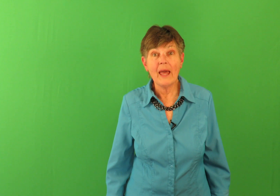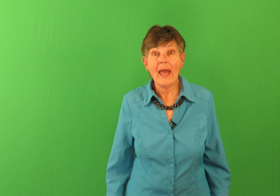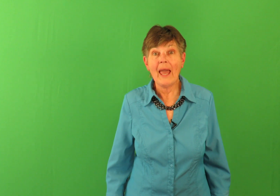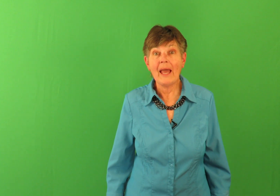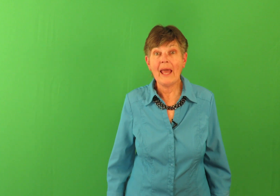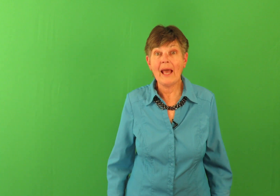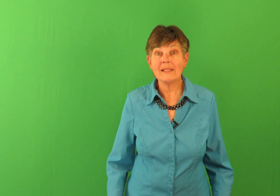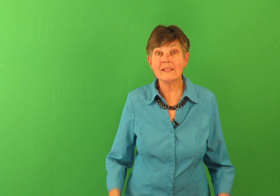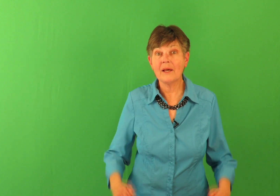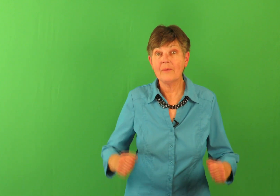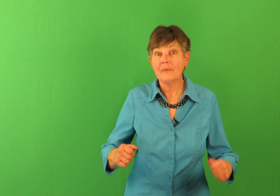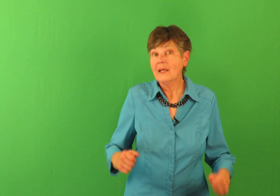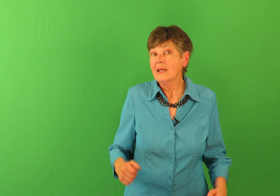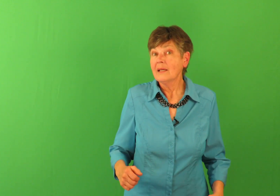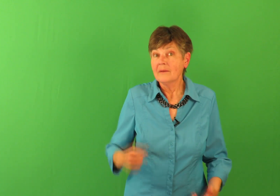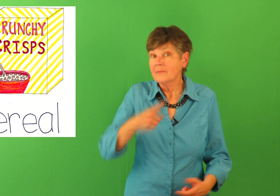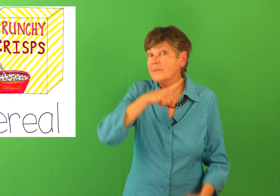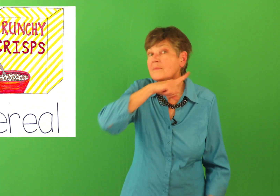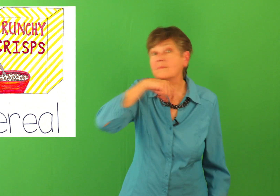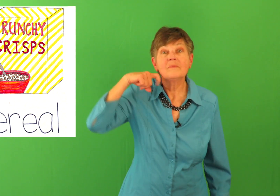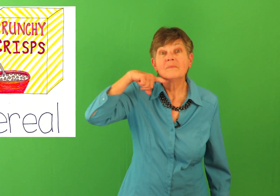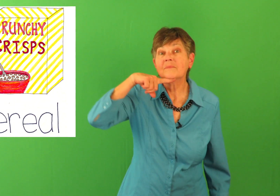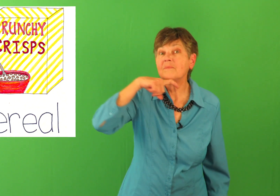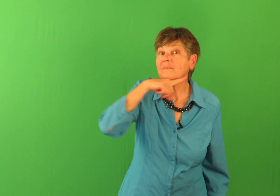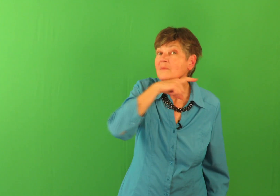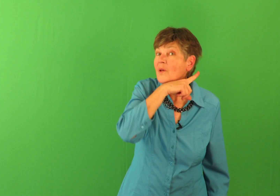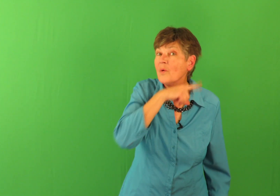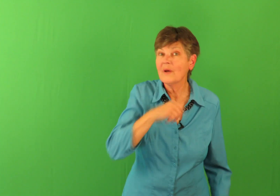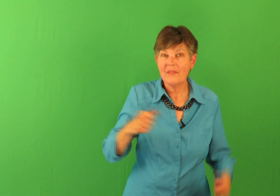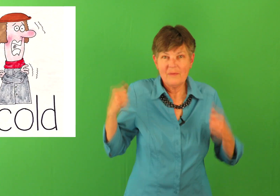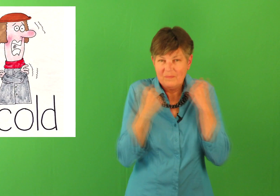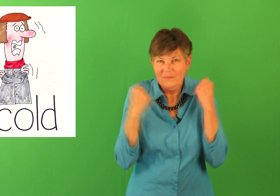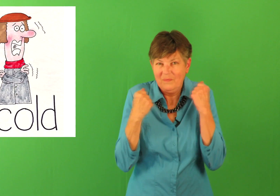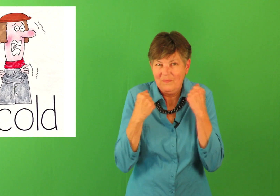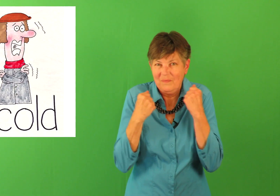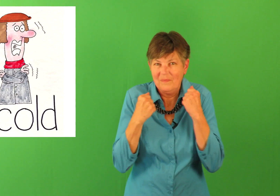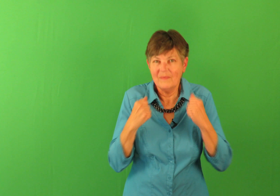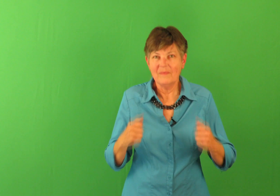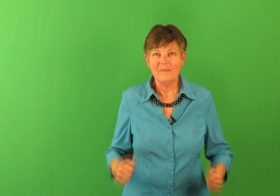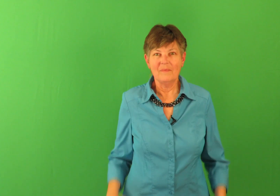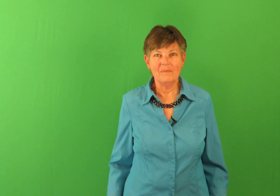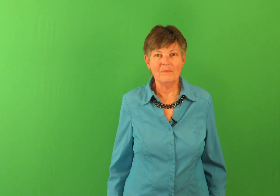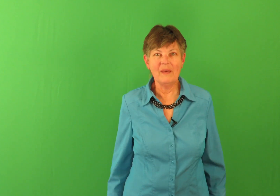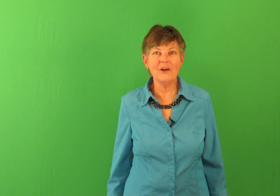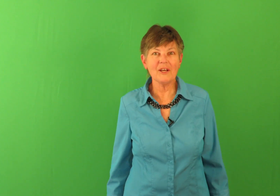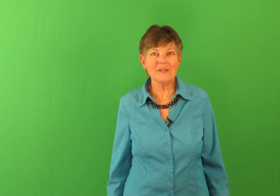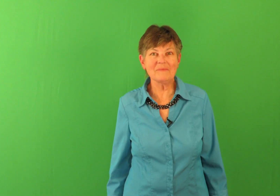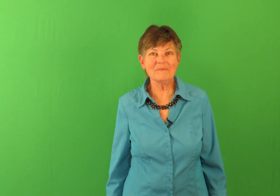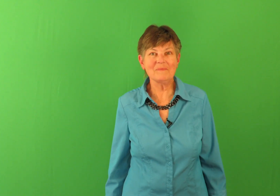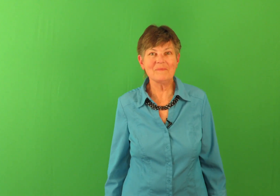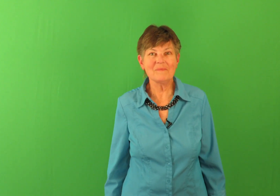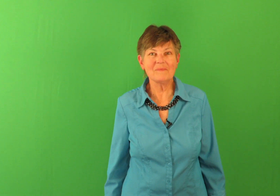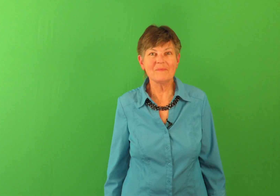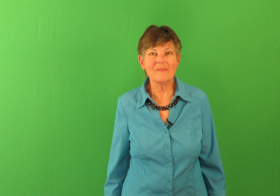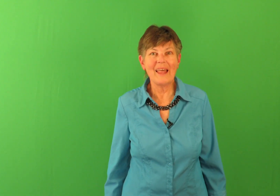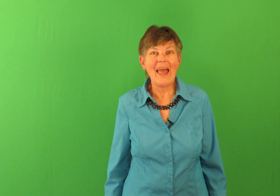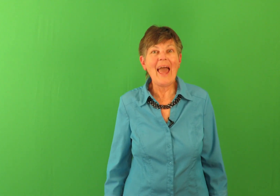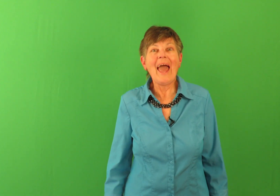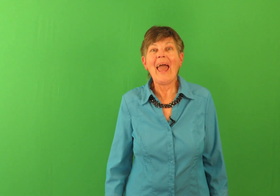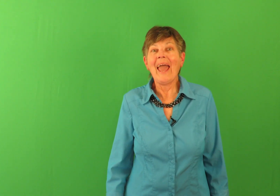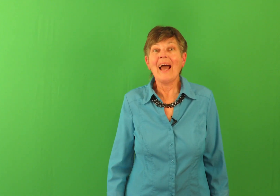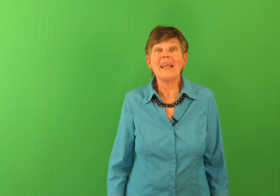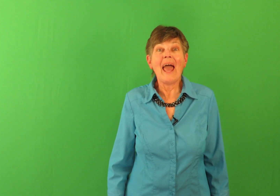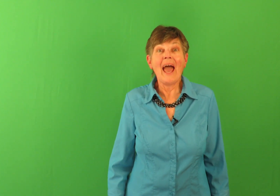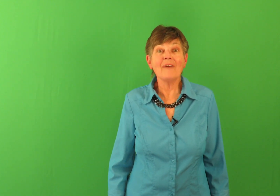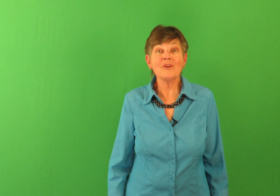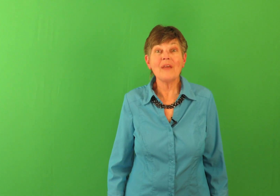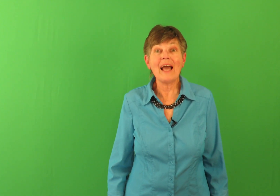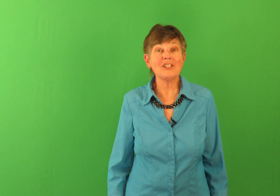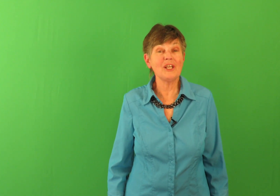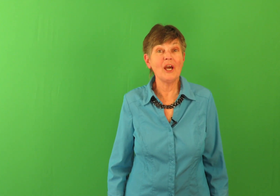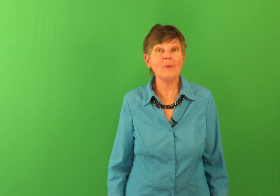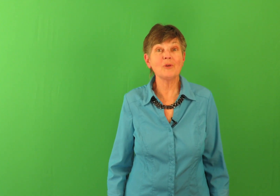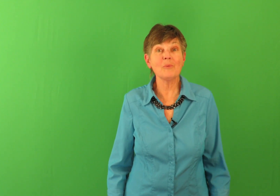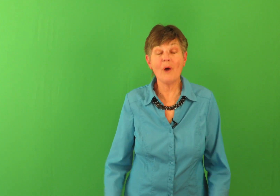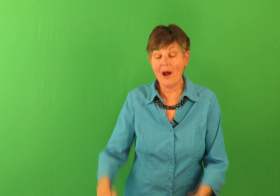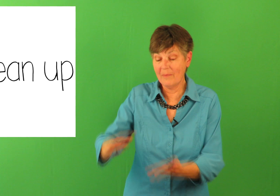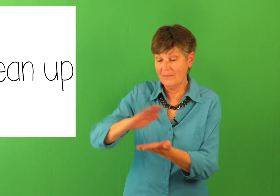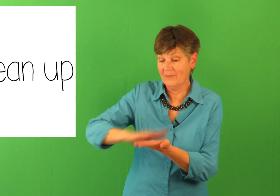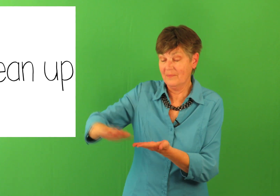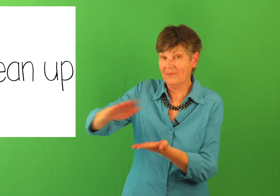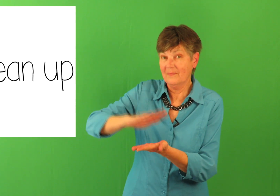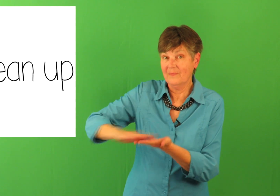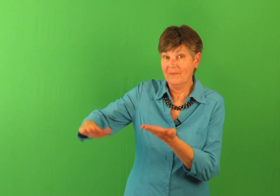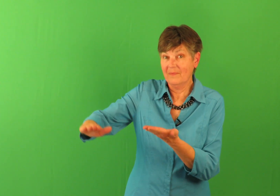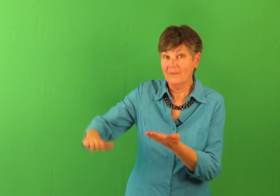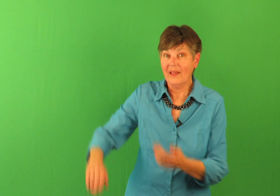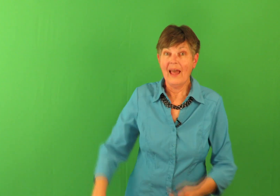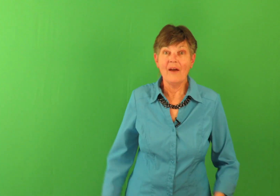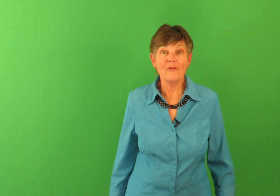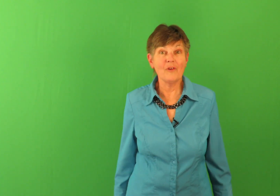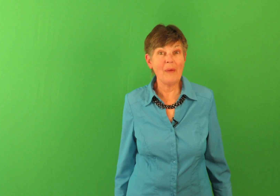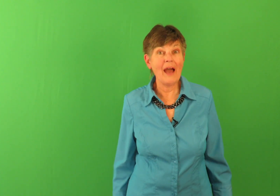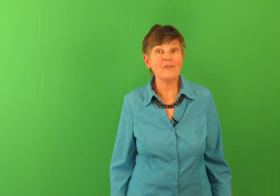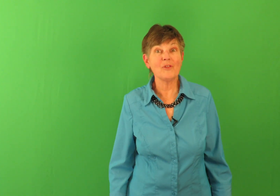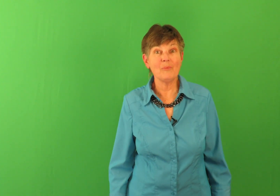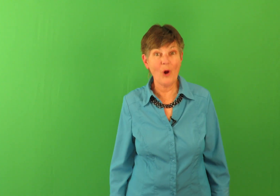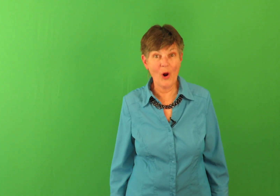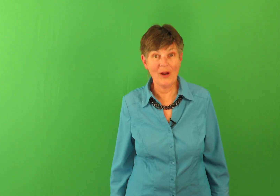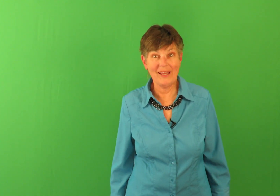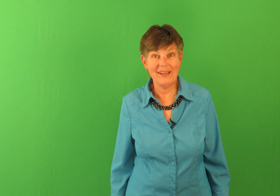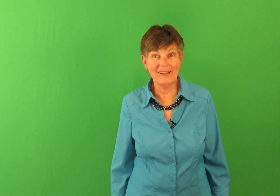had some with milk and after that she helped her mom from after the party and